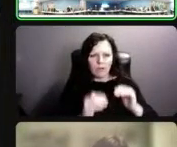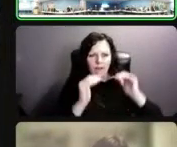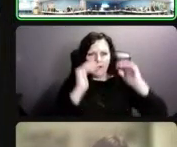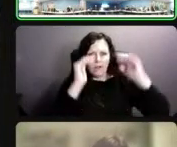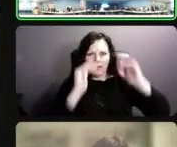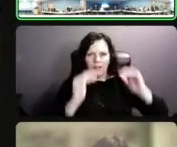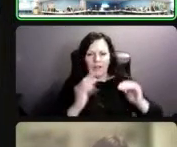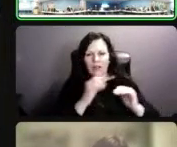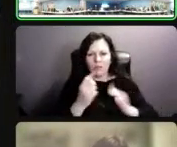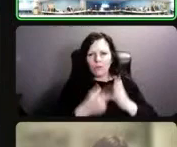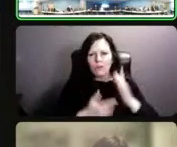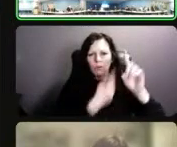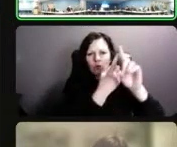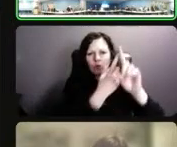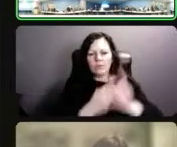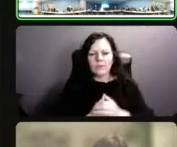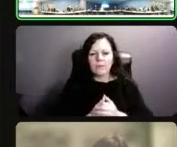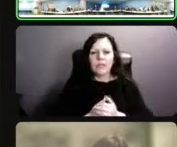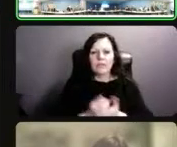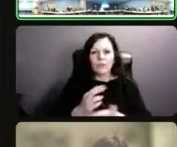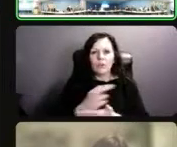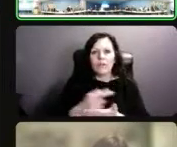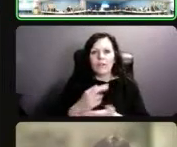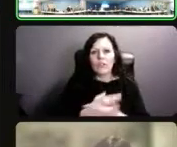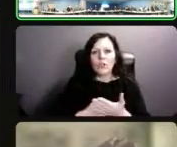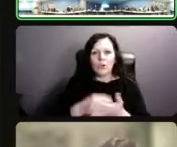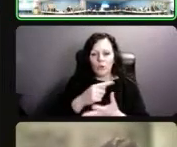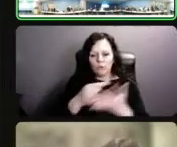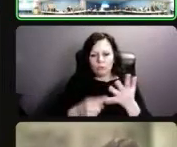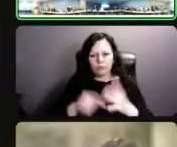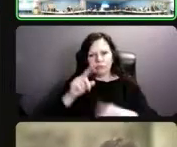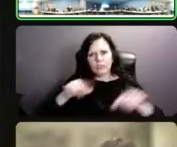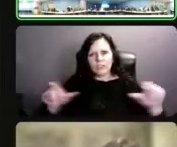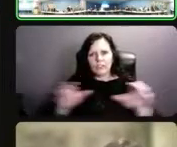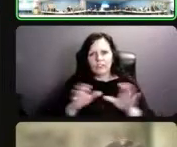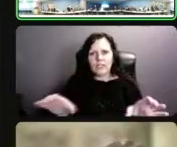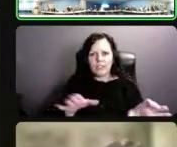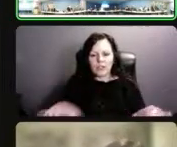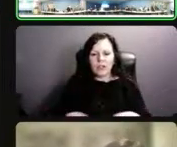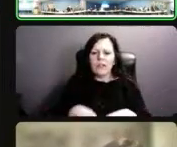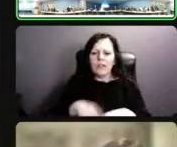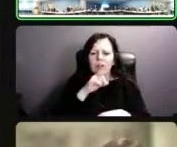WITH THIS LEVEL OF SERVICE THAT